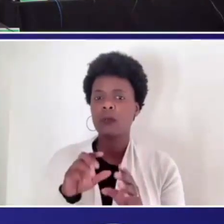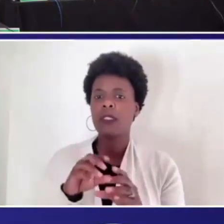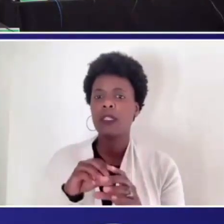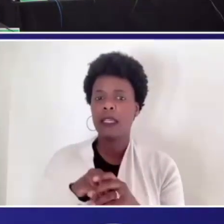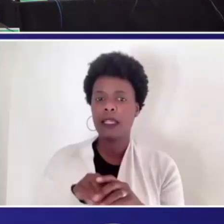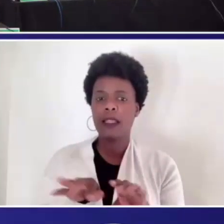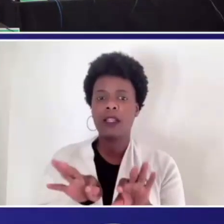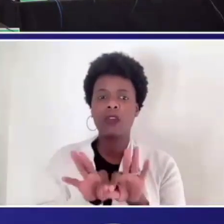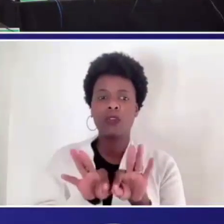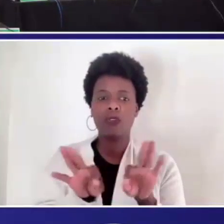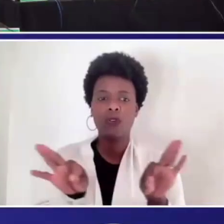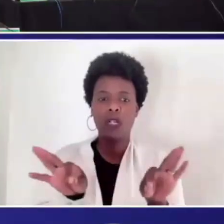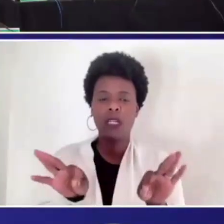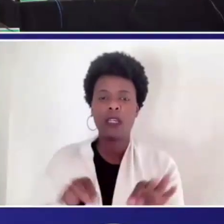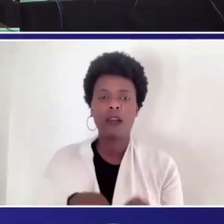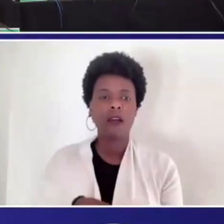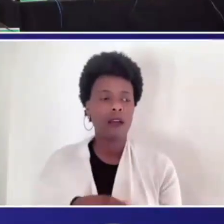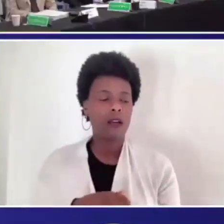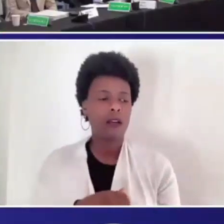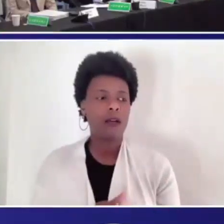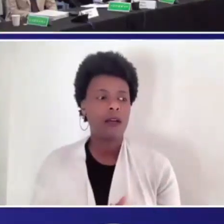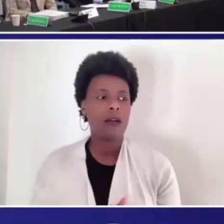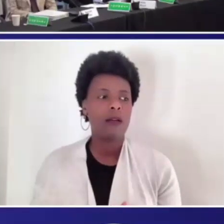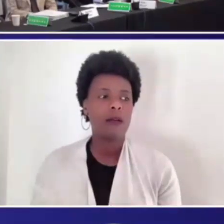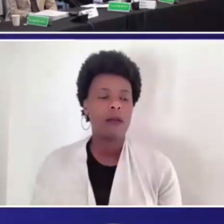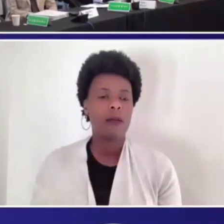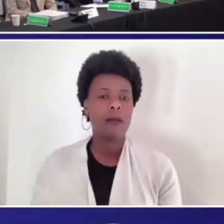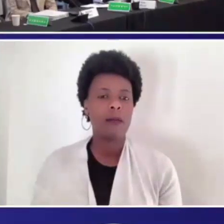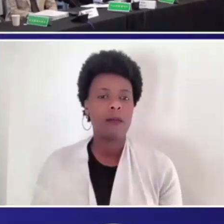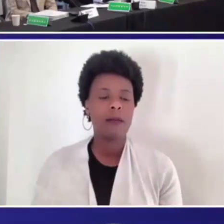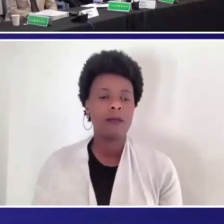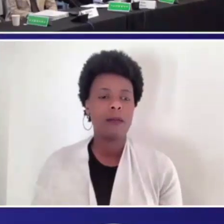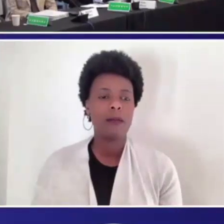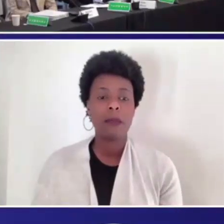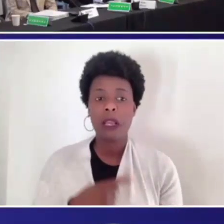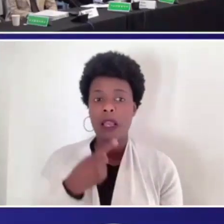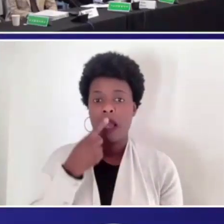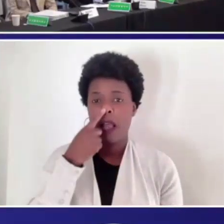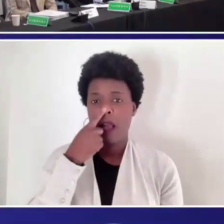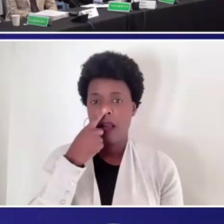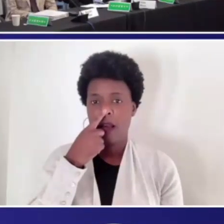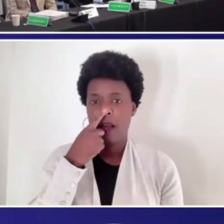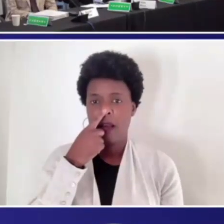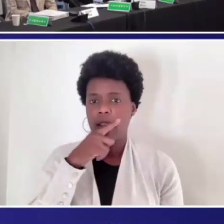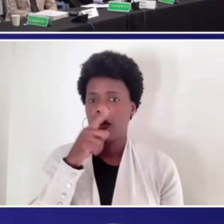Right. So, I don't, so I don't, I don't mind the, the language,